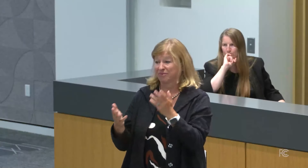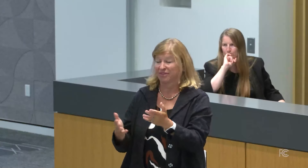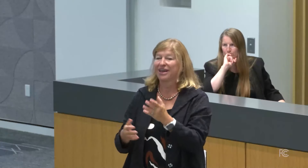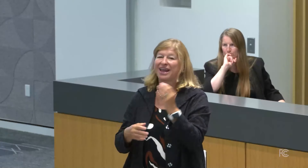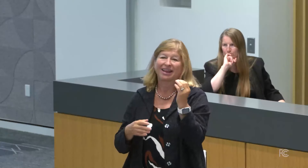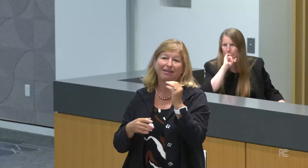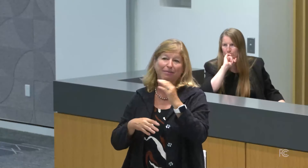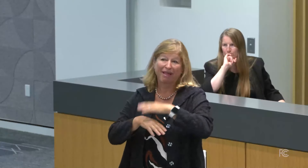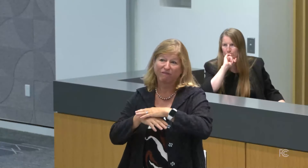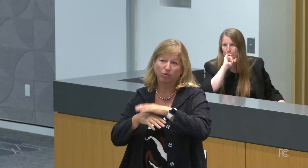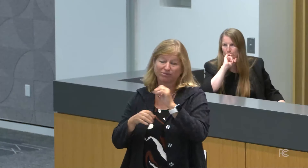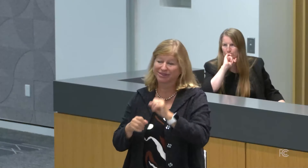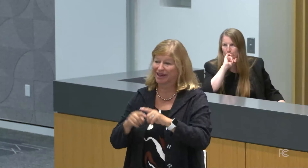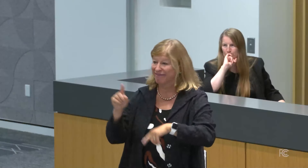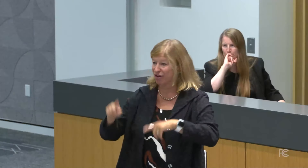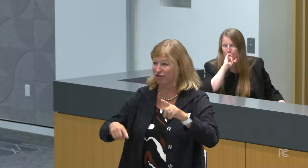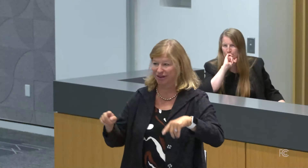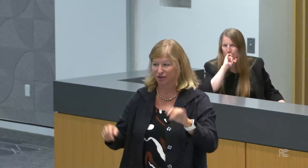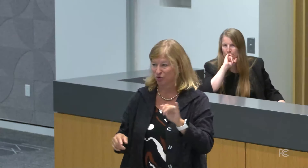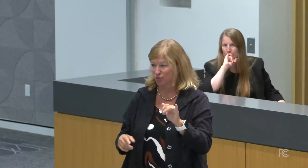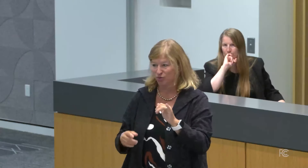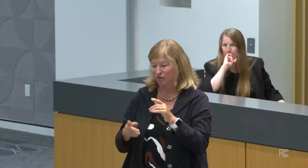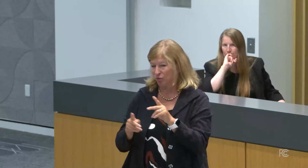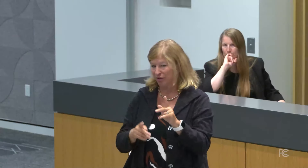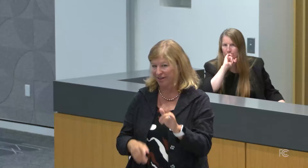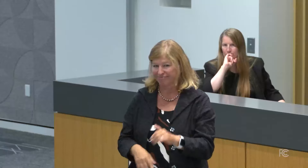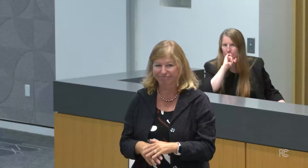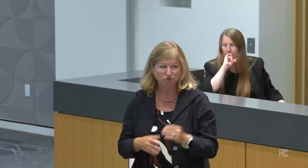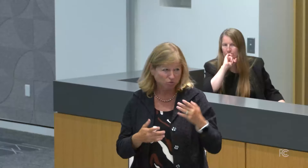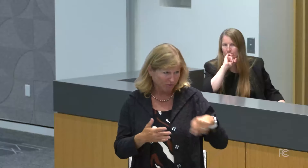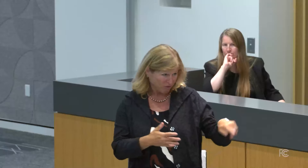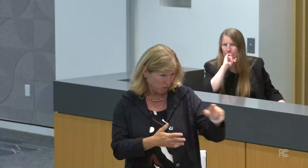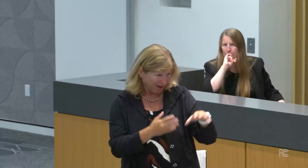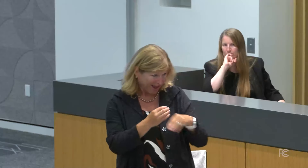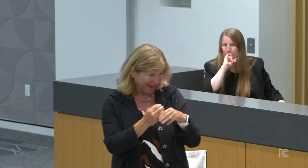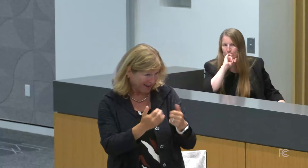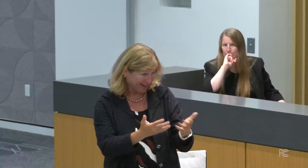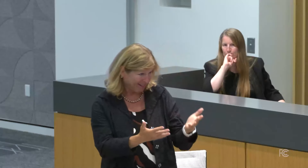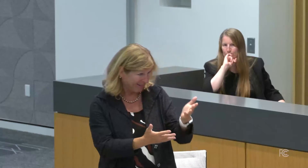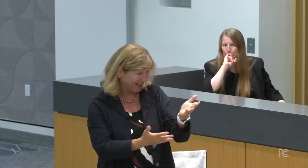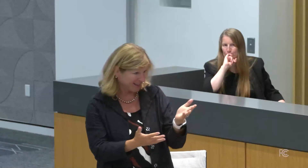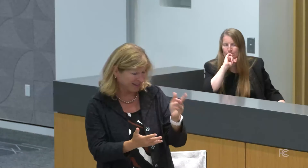INTERESTED IN VERY MANY DIFFERENT OPTIONS SO THAT LISTS A NUMBER OF OPTIONS